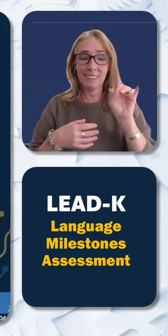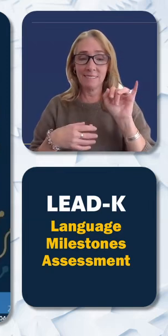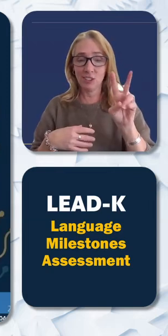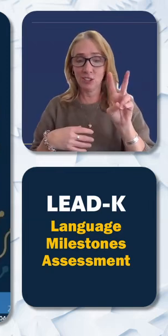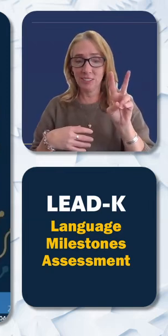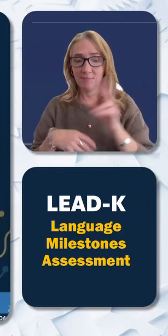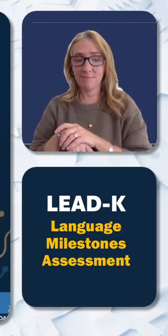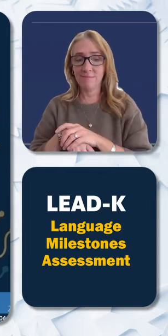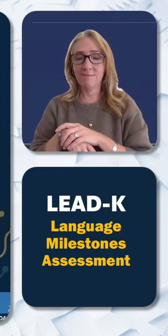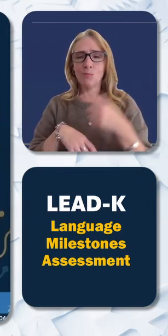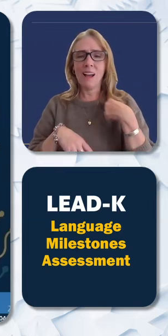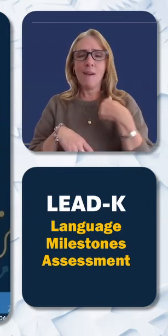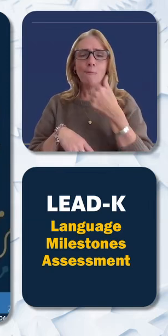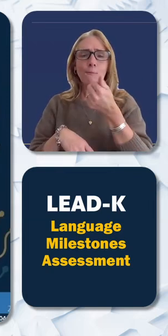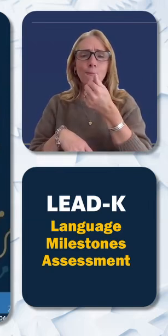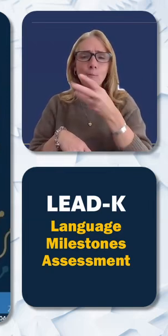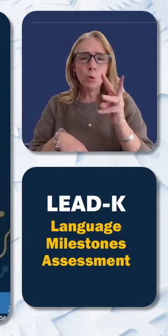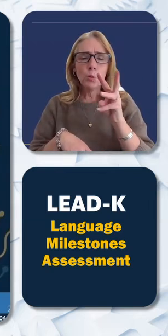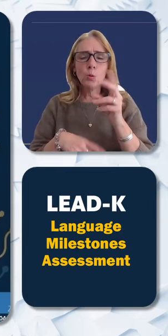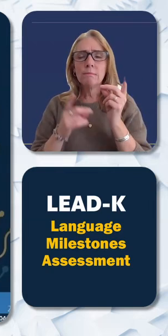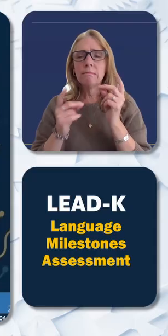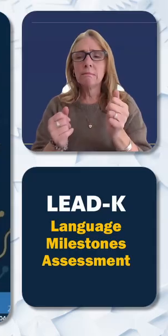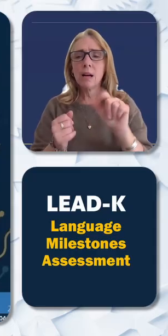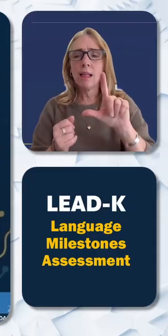director of the State's Special Schools and Services Division.